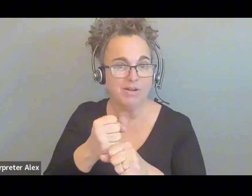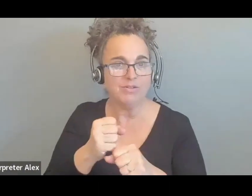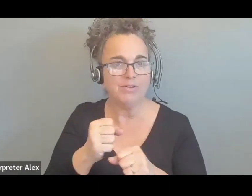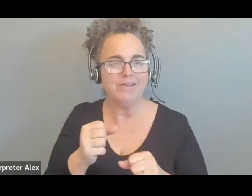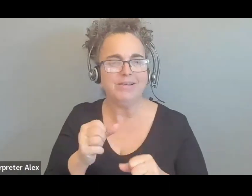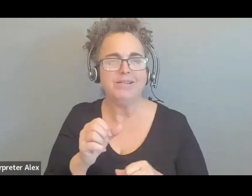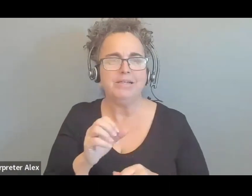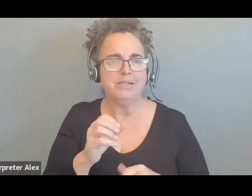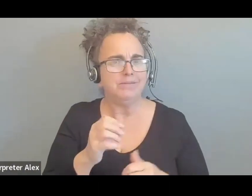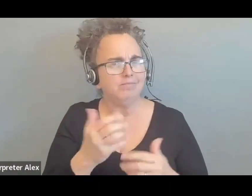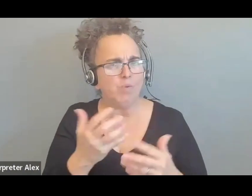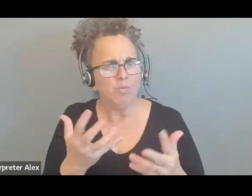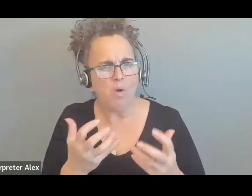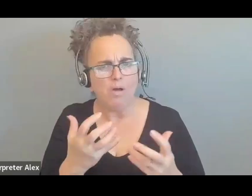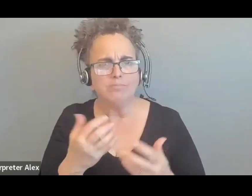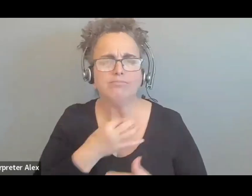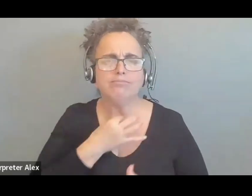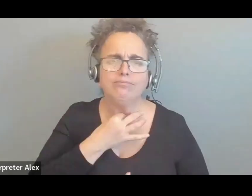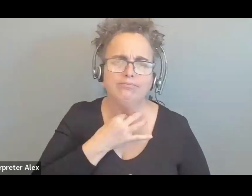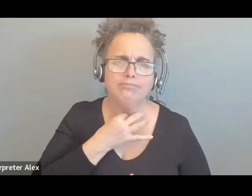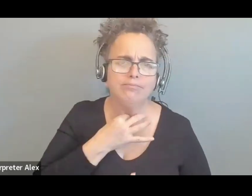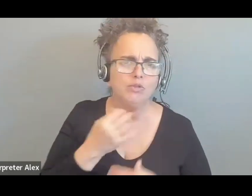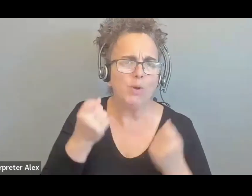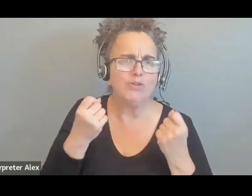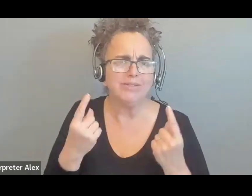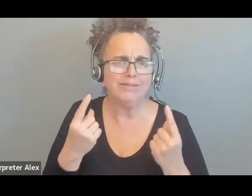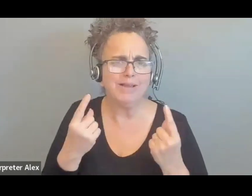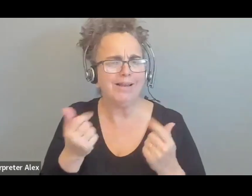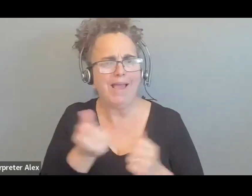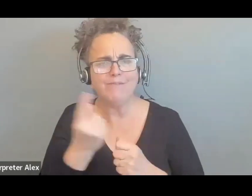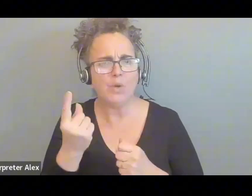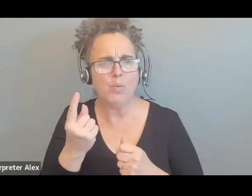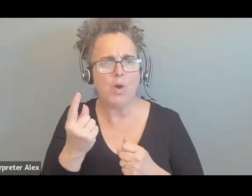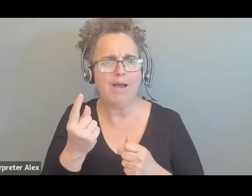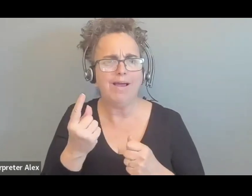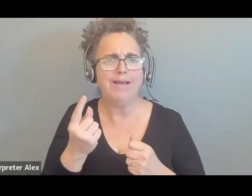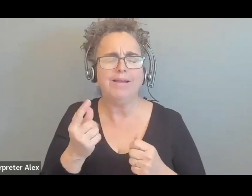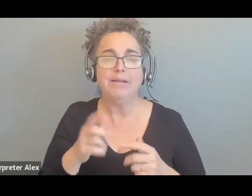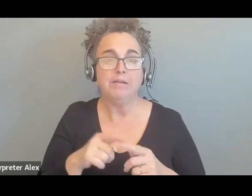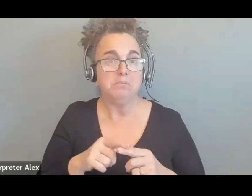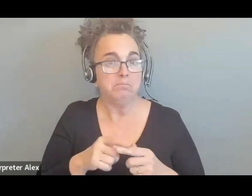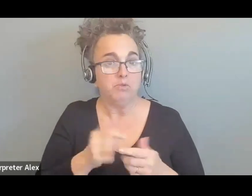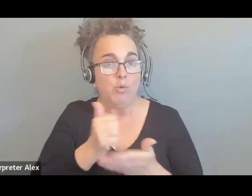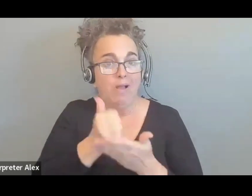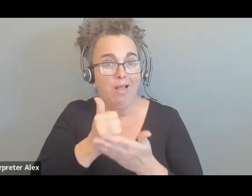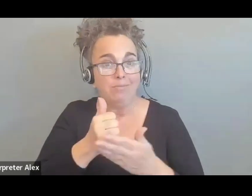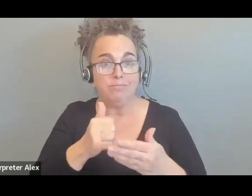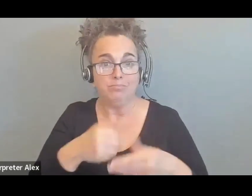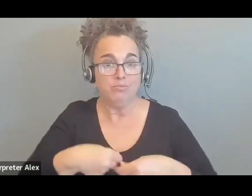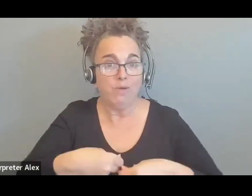to understand. Everyone plays a role in accessibility. If you are curious, ask questions